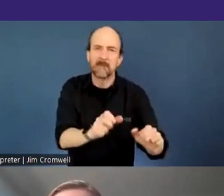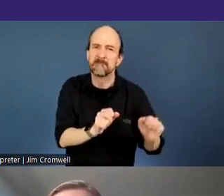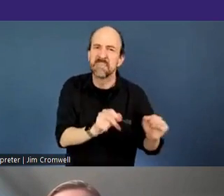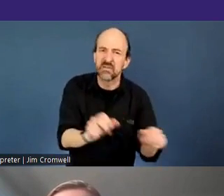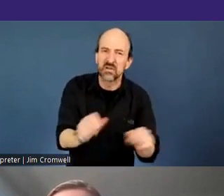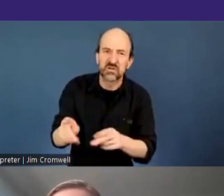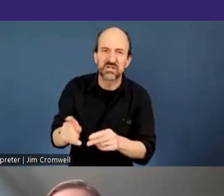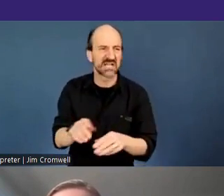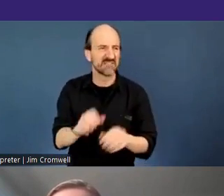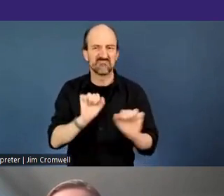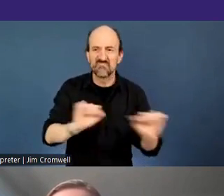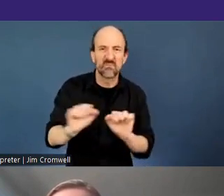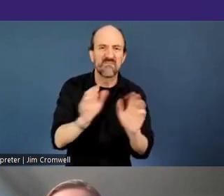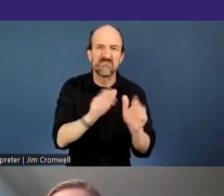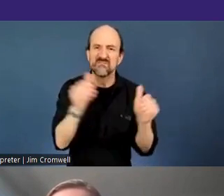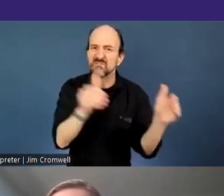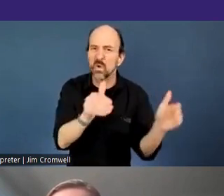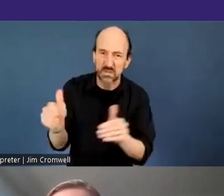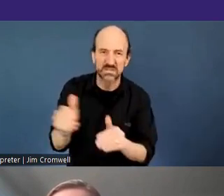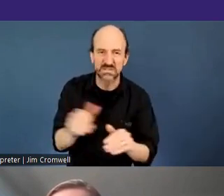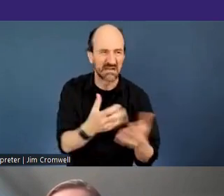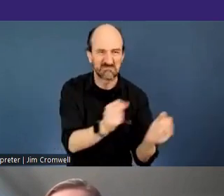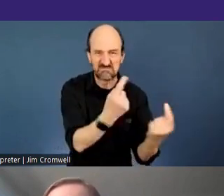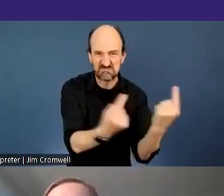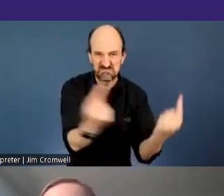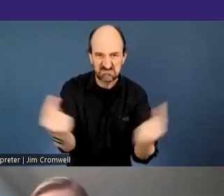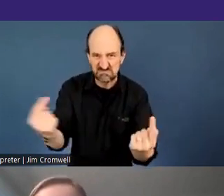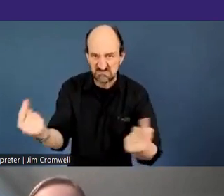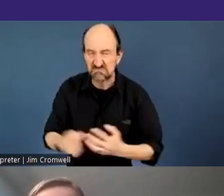We will share a bit more on how we, as Outreach International,